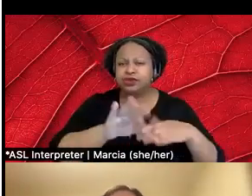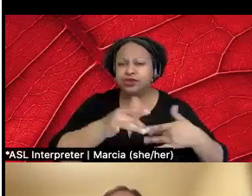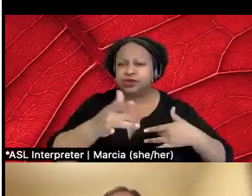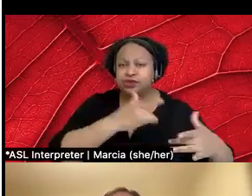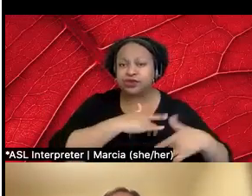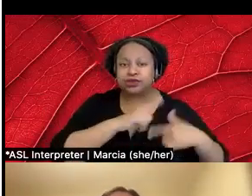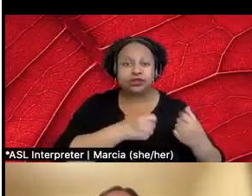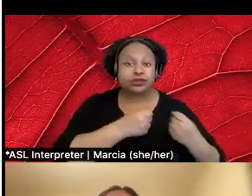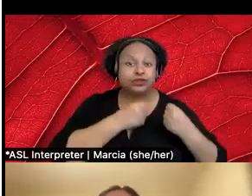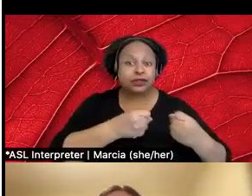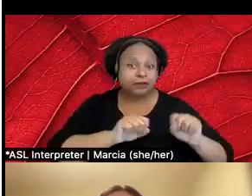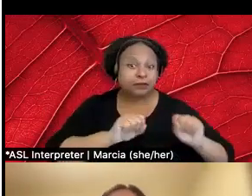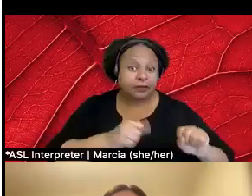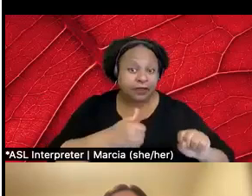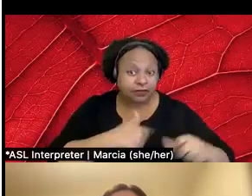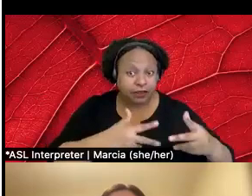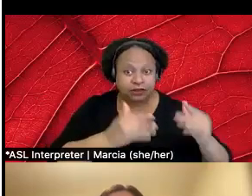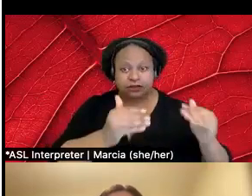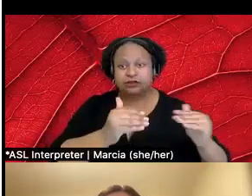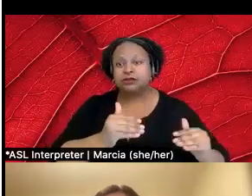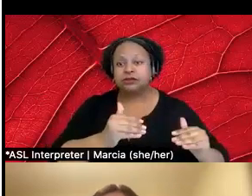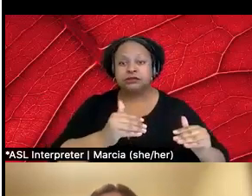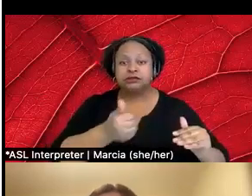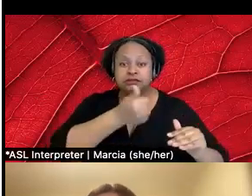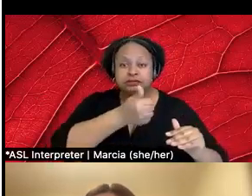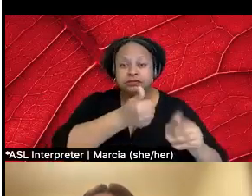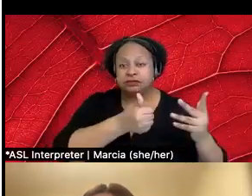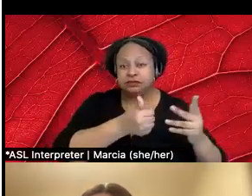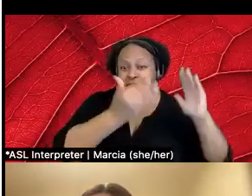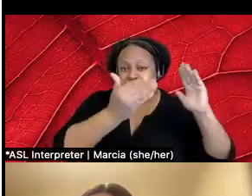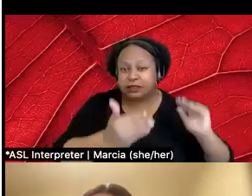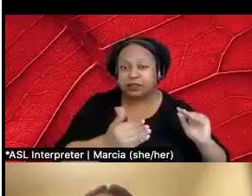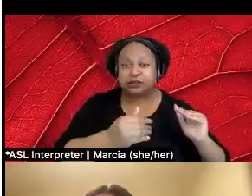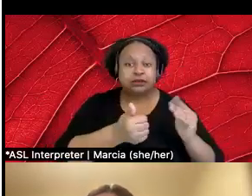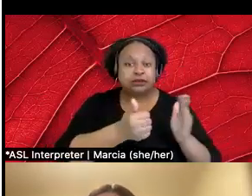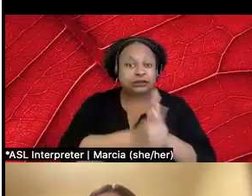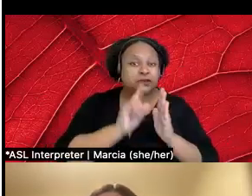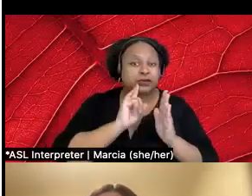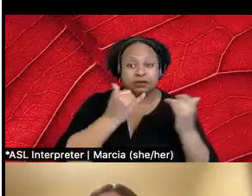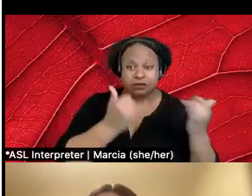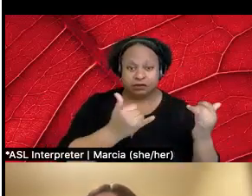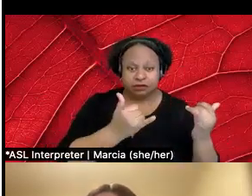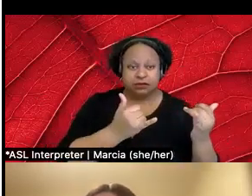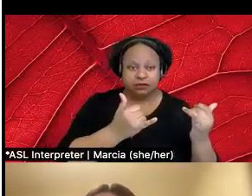What are their present levels or expectations? And these are kept broad to begin with,